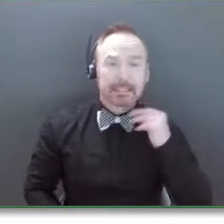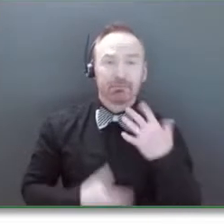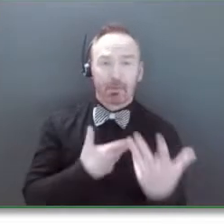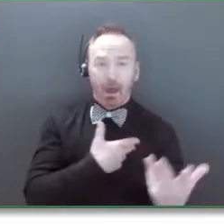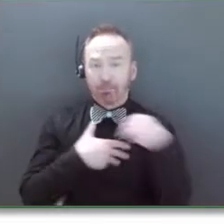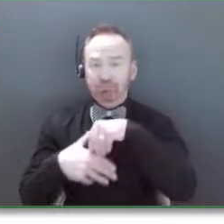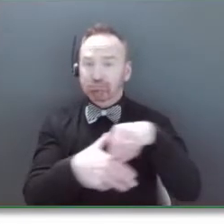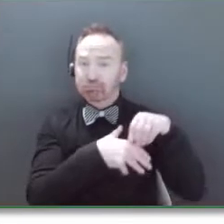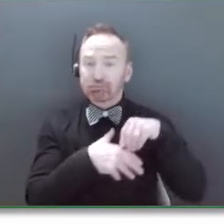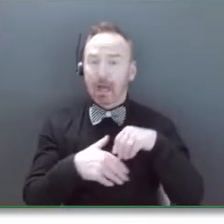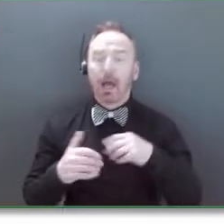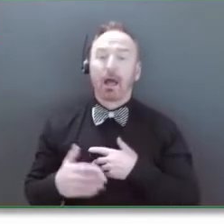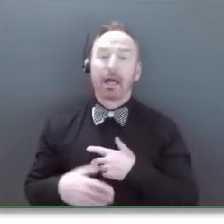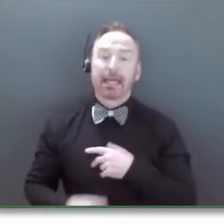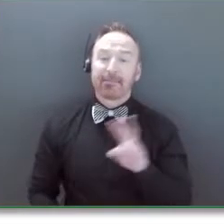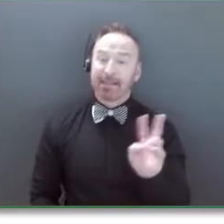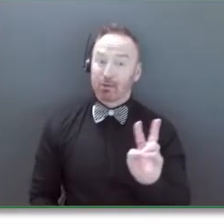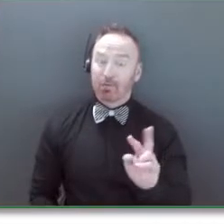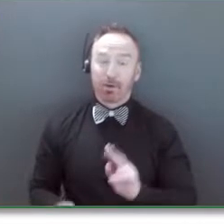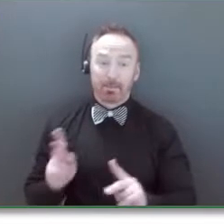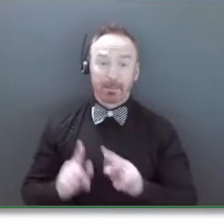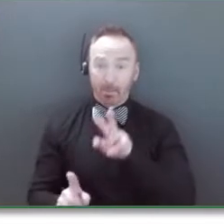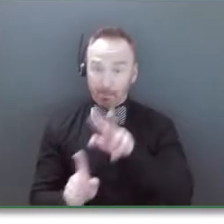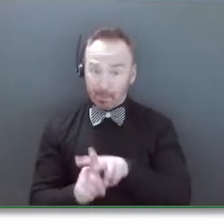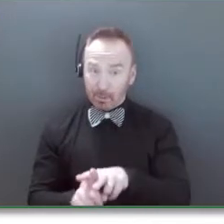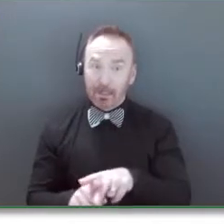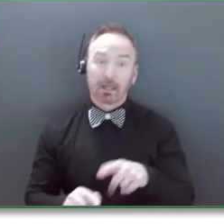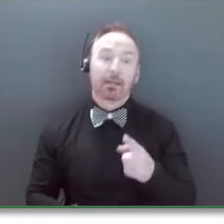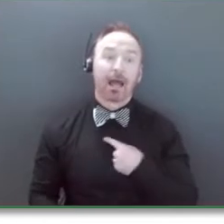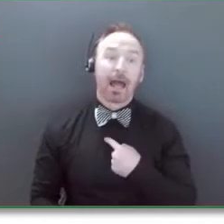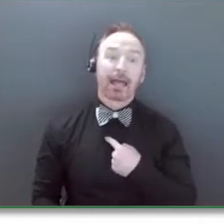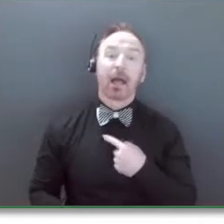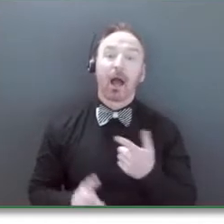hikes and go out with our staff and volunteers for hikes of varying